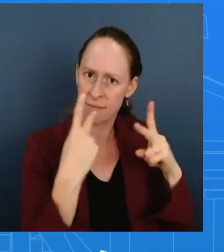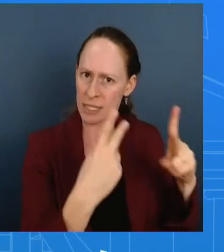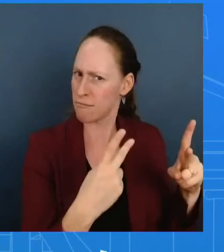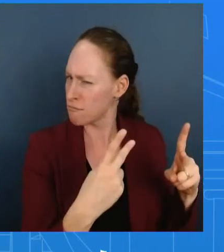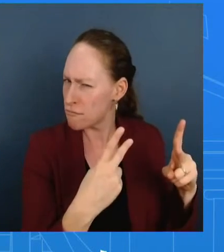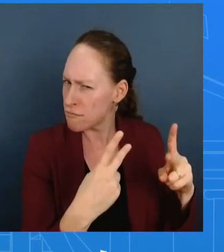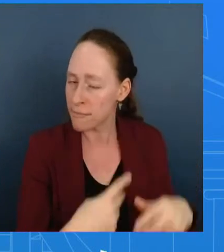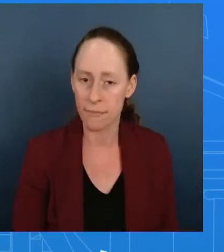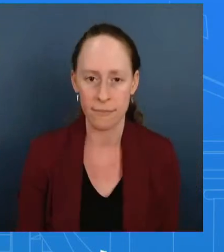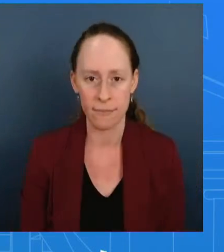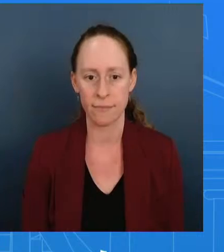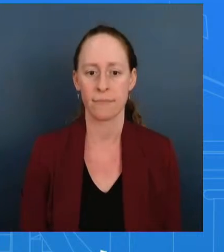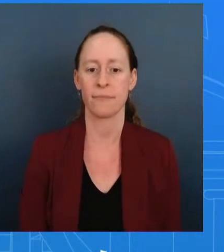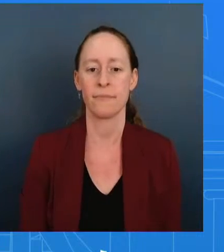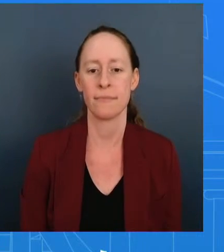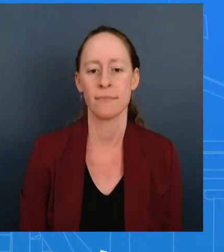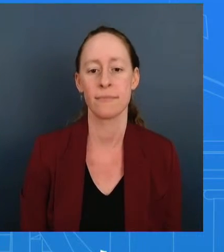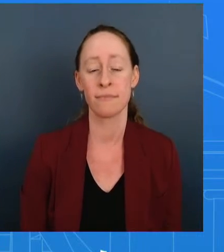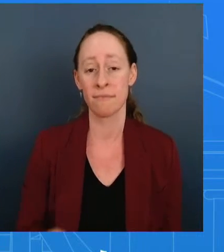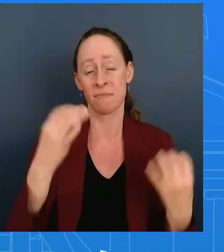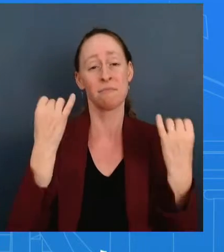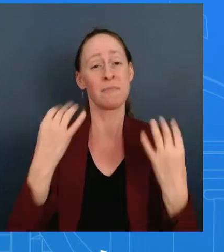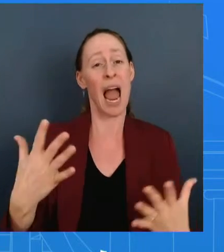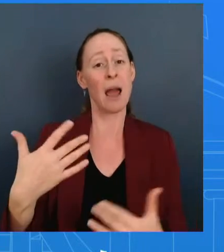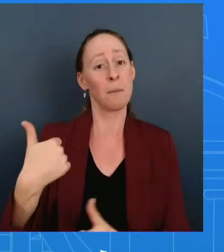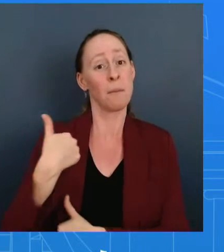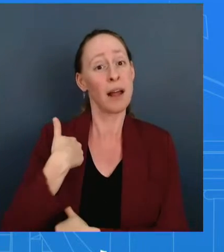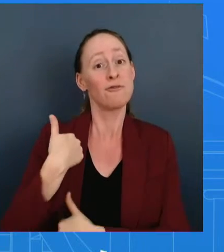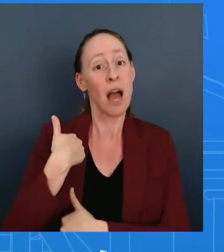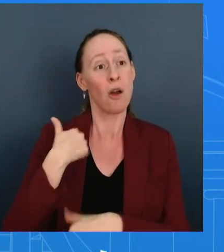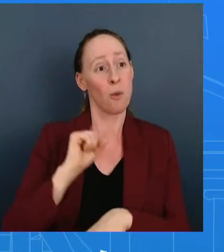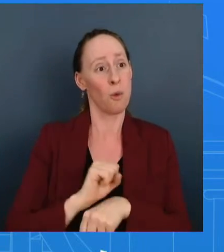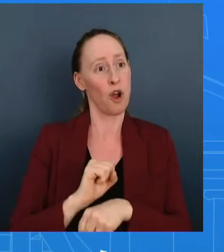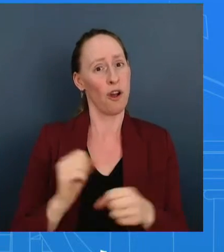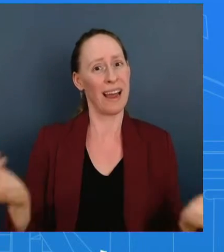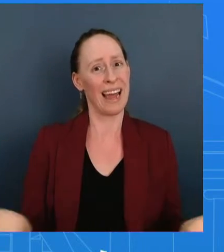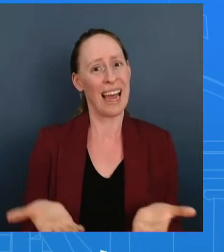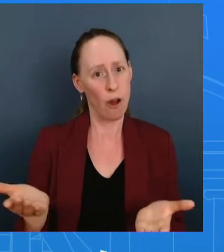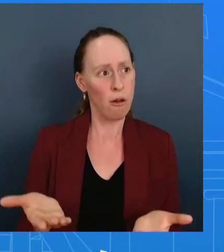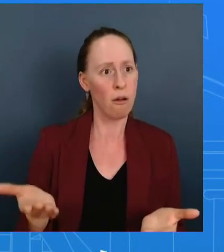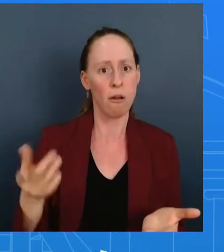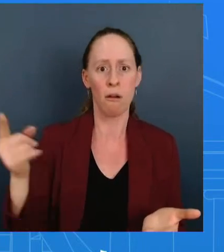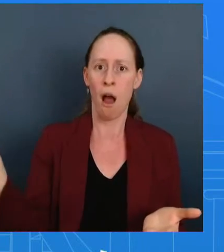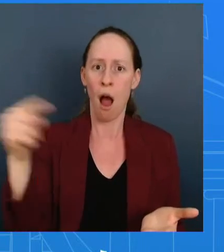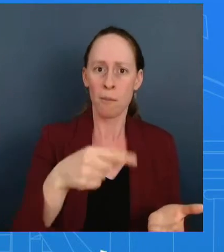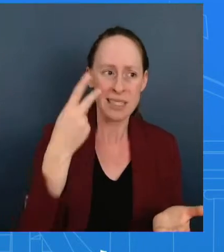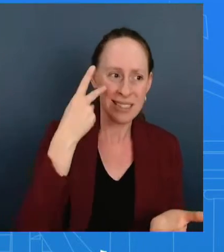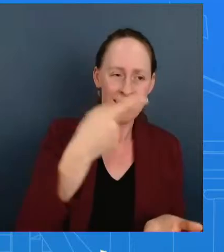and they are under the care of the medical unit. They are. The Press: So, can you confirm that the Parkinson's visit -- Ms. Jean-Pierre: I -- I --